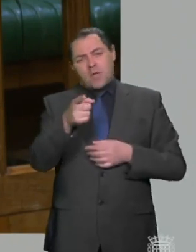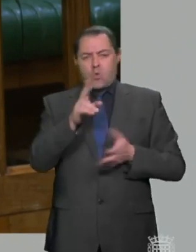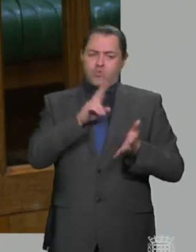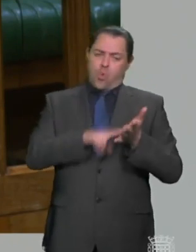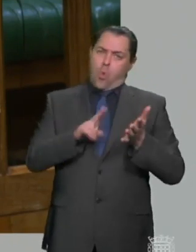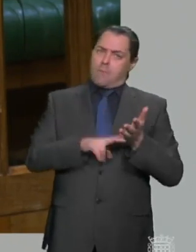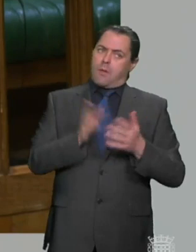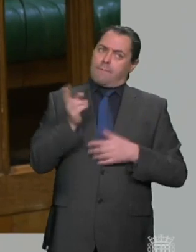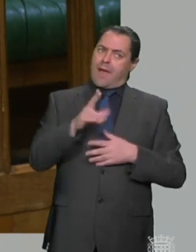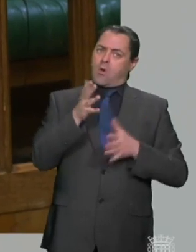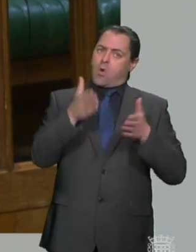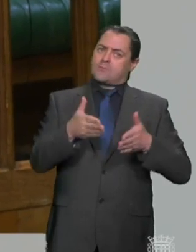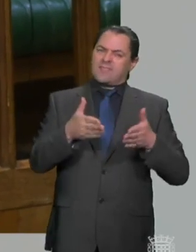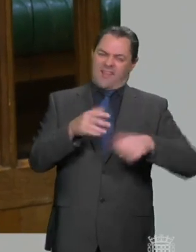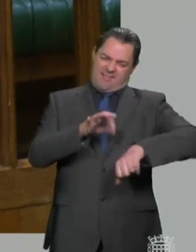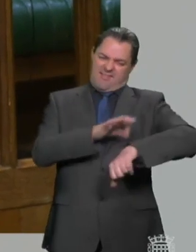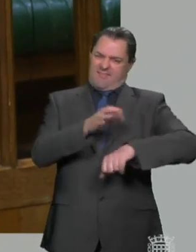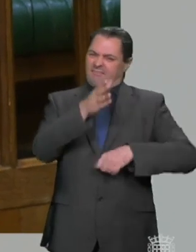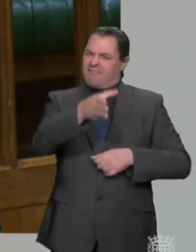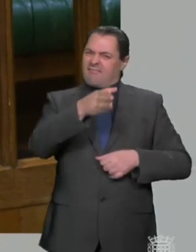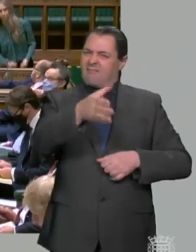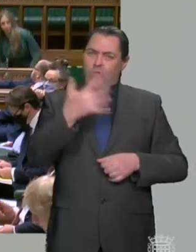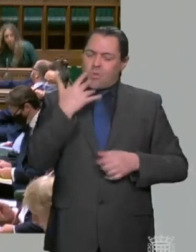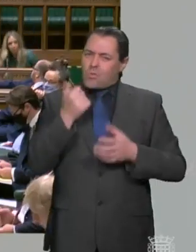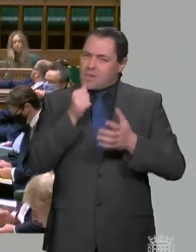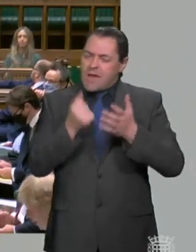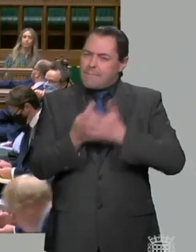hours will resume for all hospitals nationwide? >> The Prime Minister